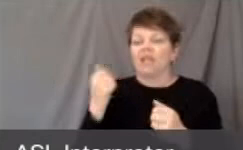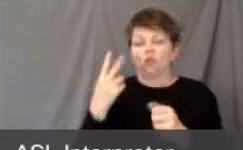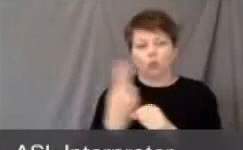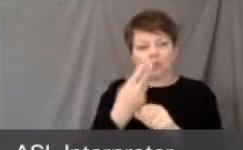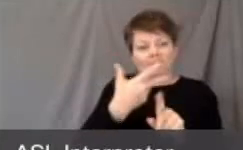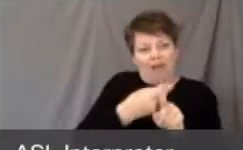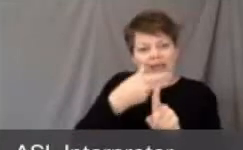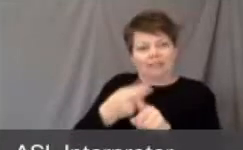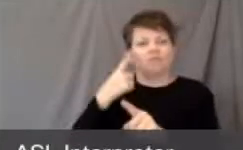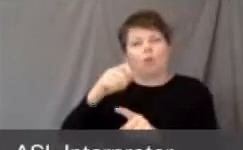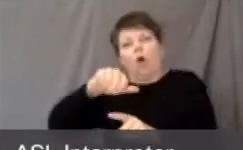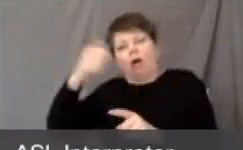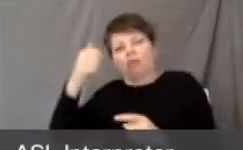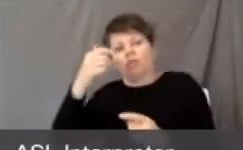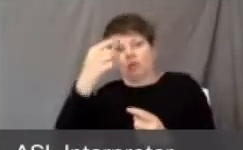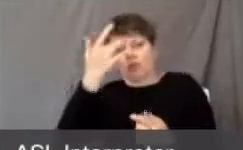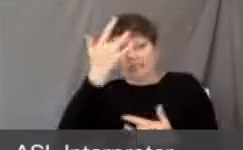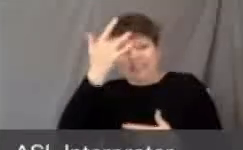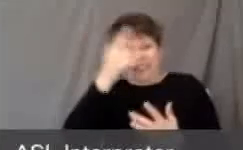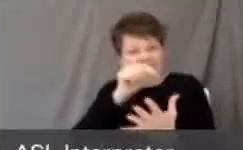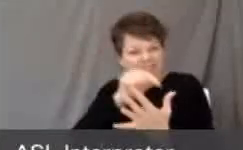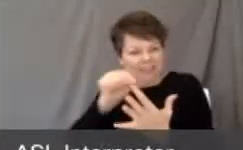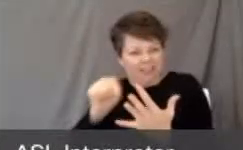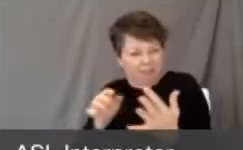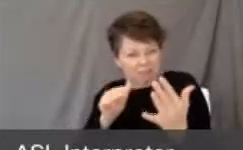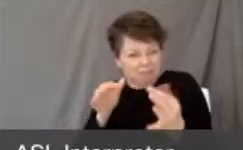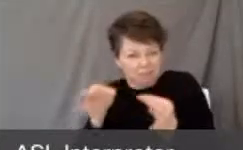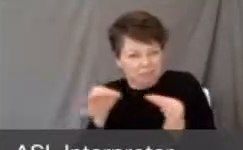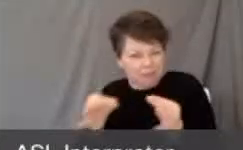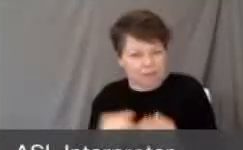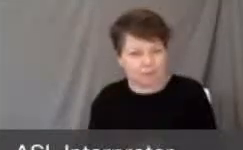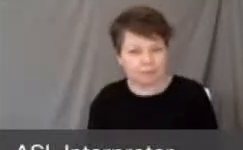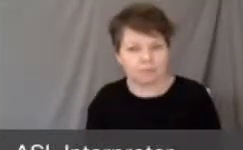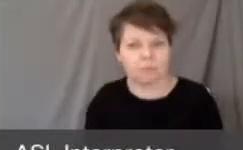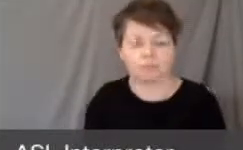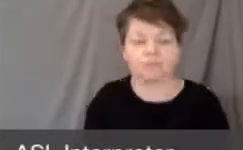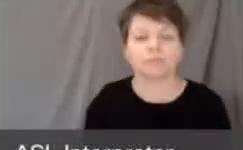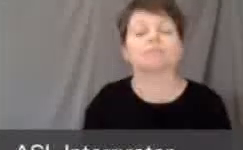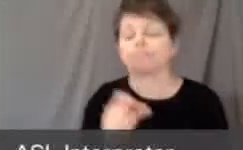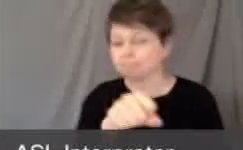I am. I think this is interesting comparison. It was helpful to me. Kind of in how